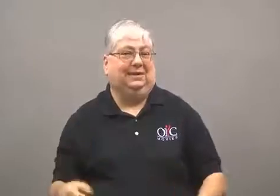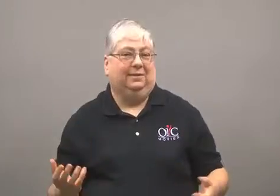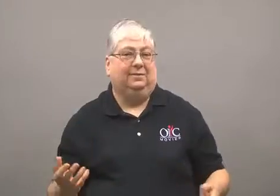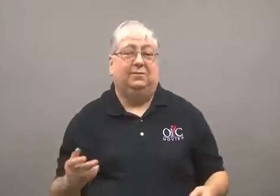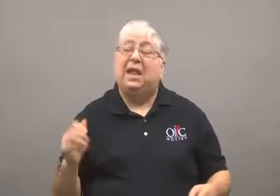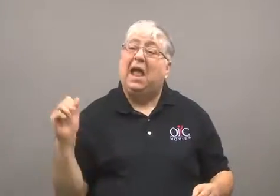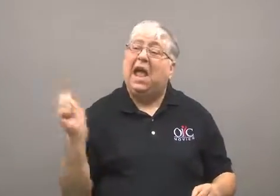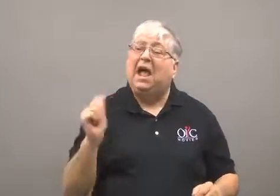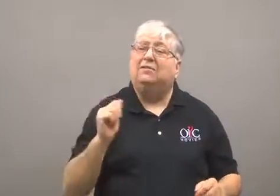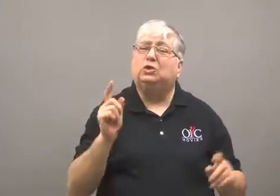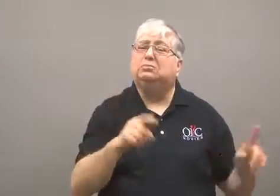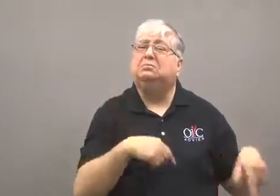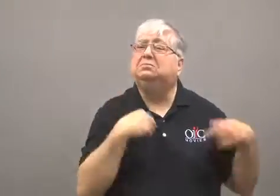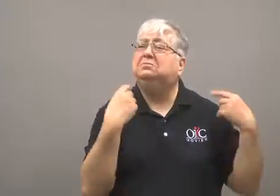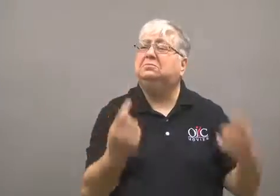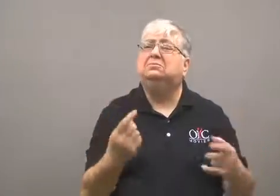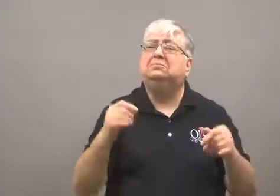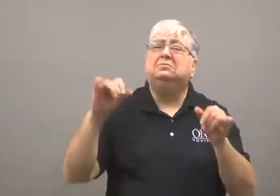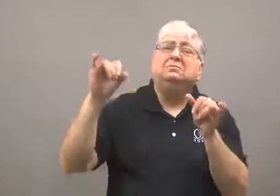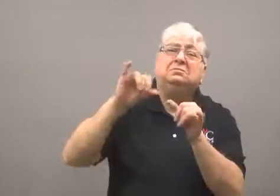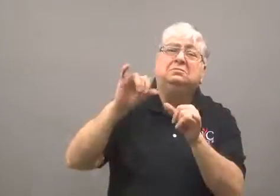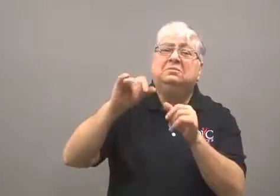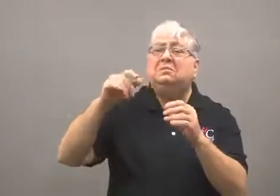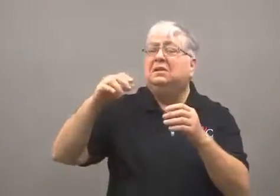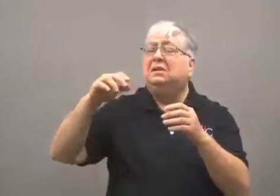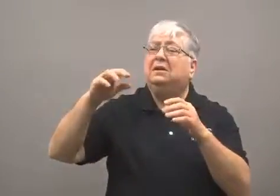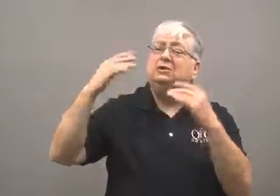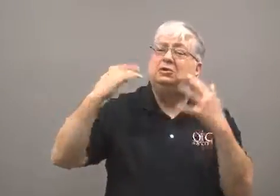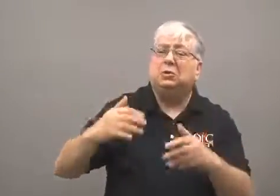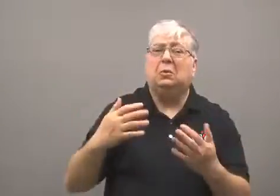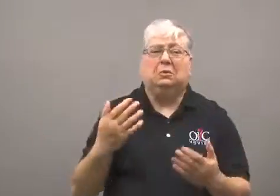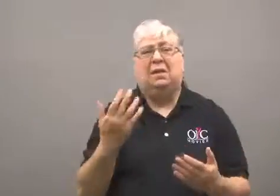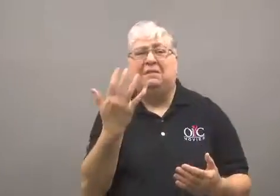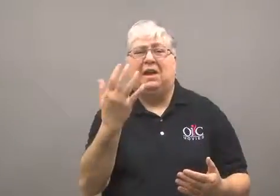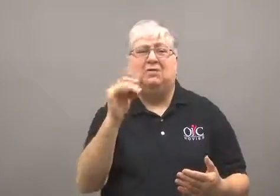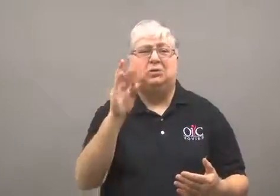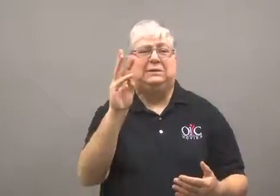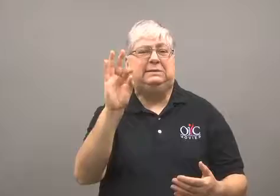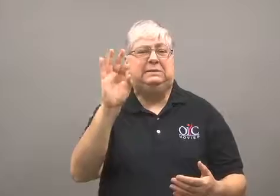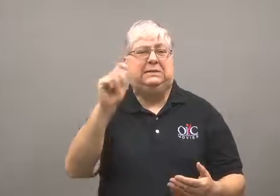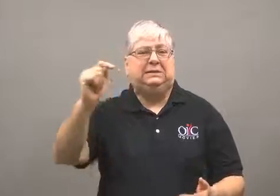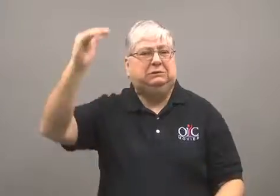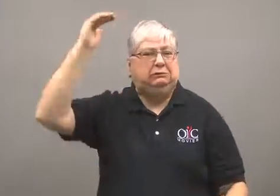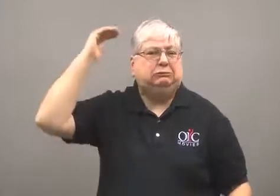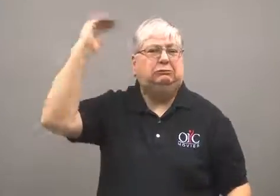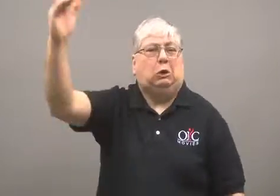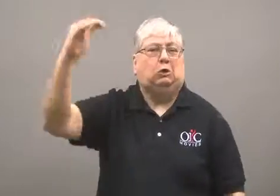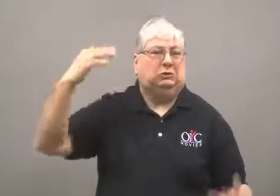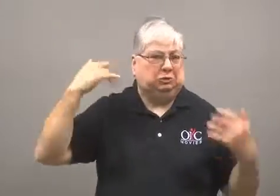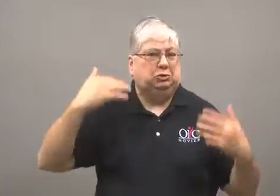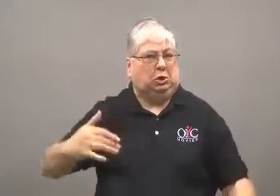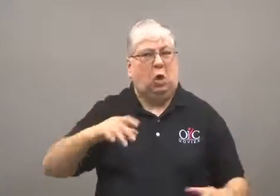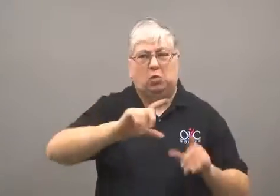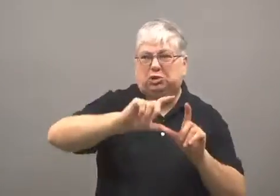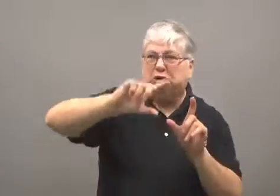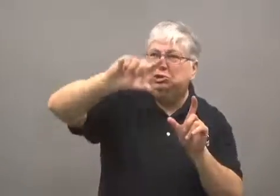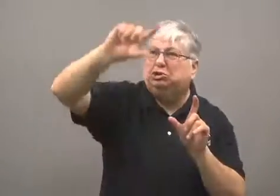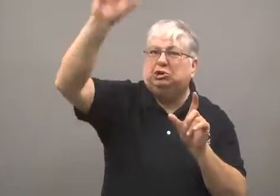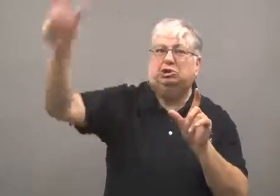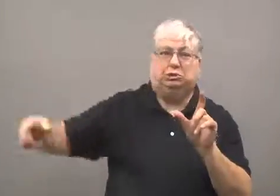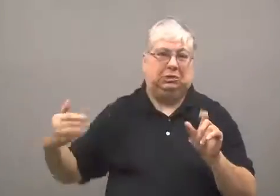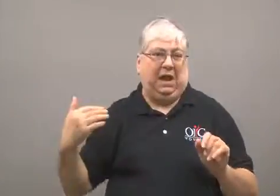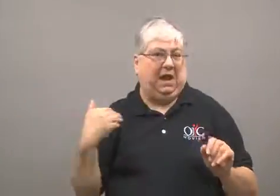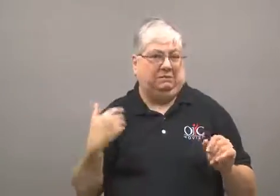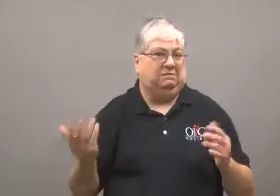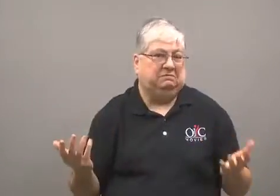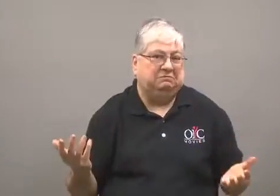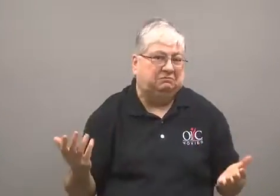On average, this snowpack is usually 5 or 6 feet at that time.